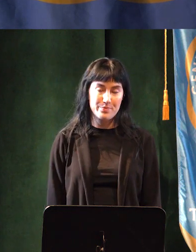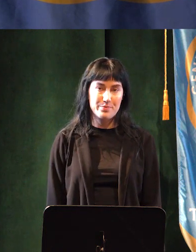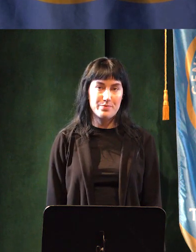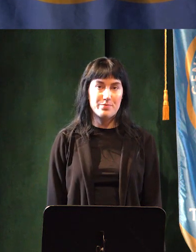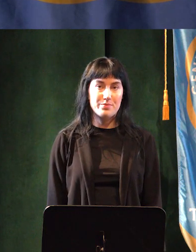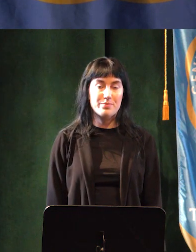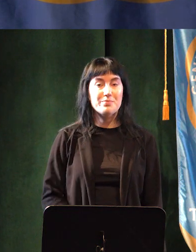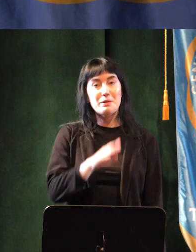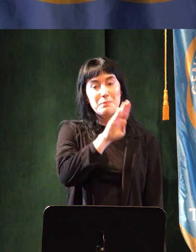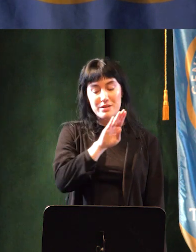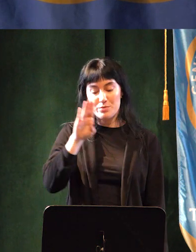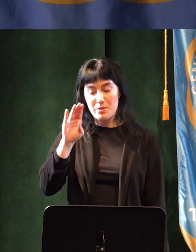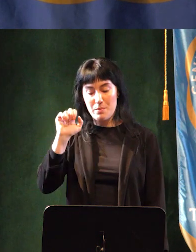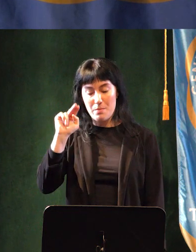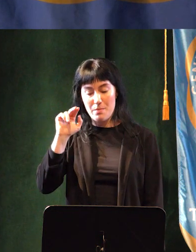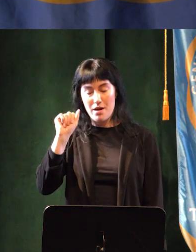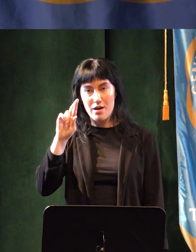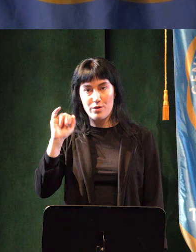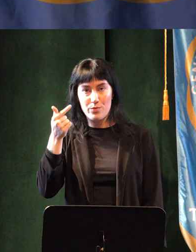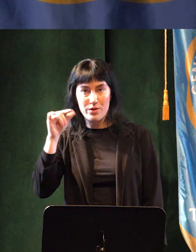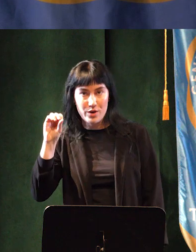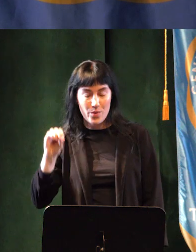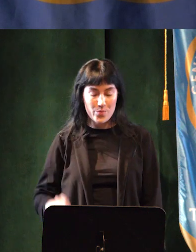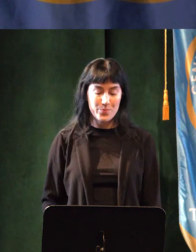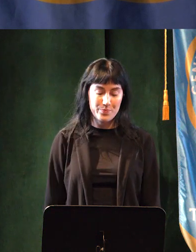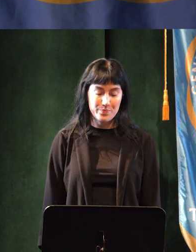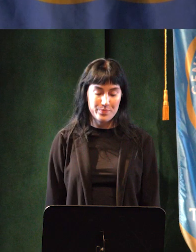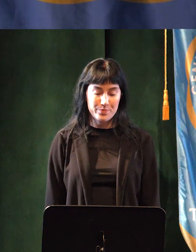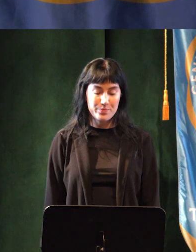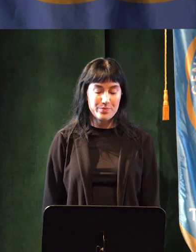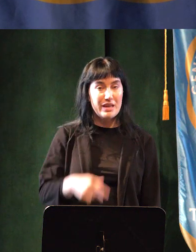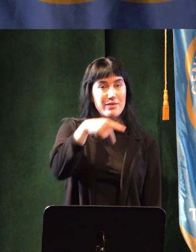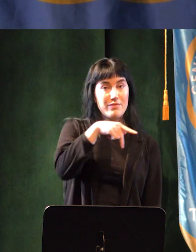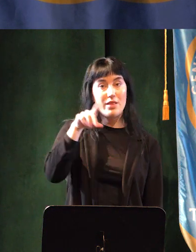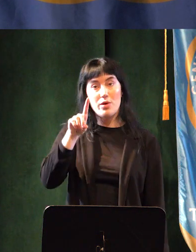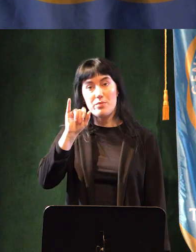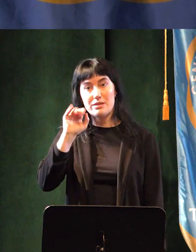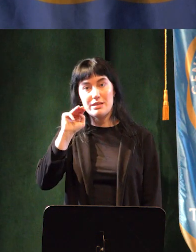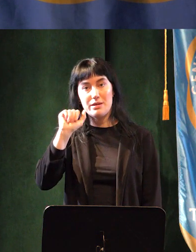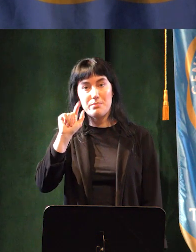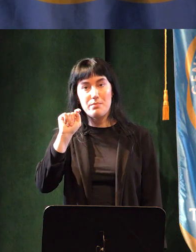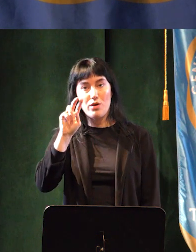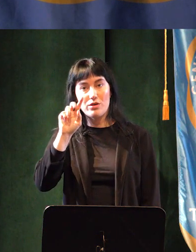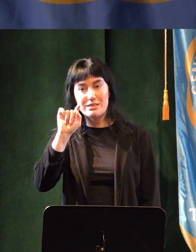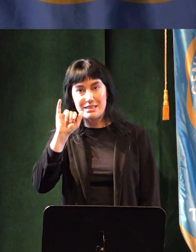Benjamin bond Arrigo Philip DiMartino